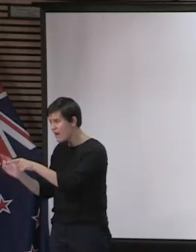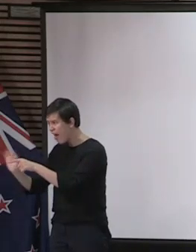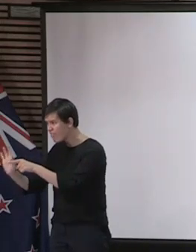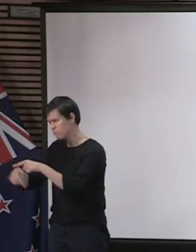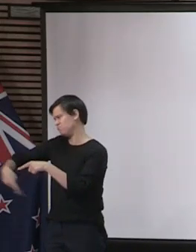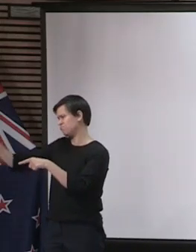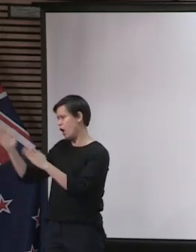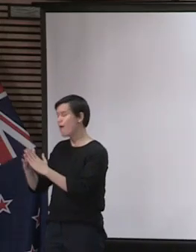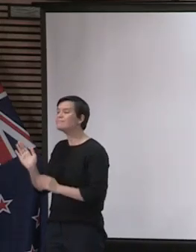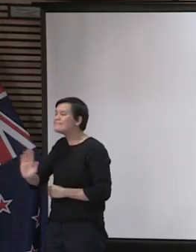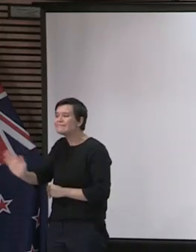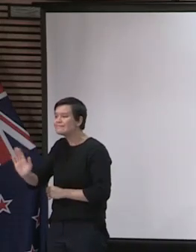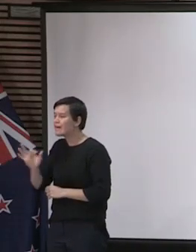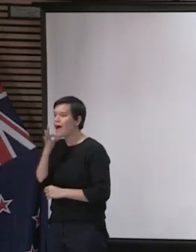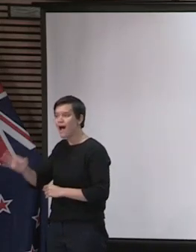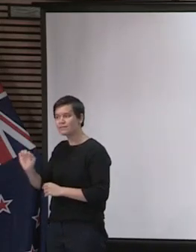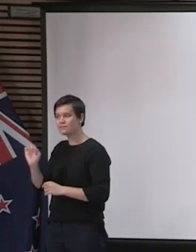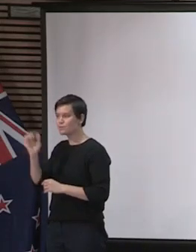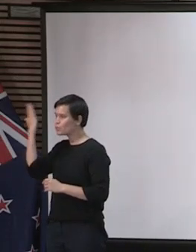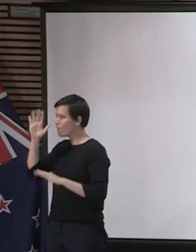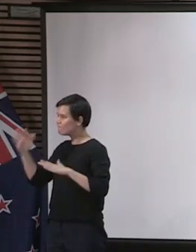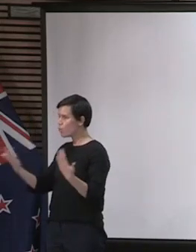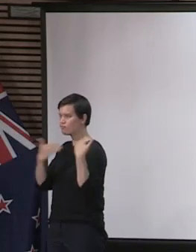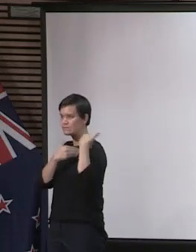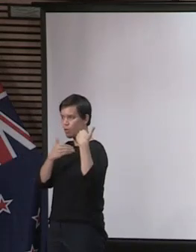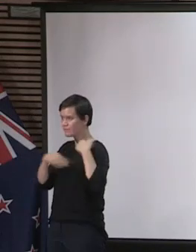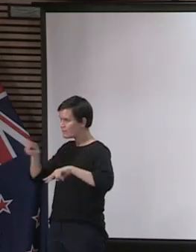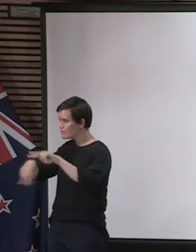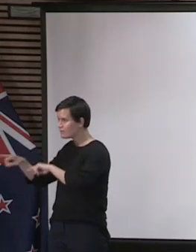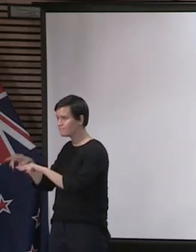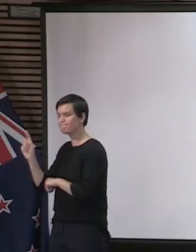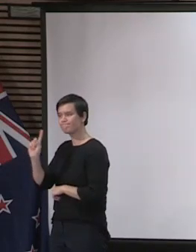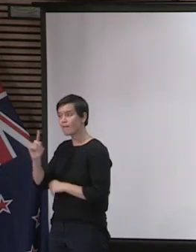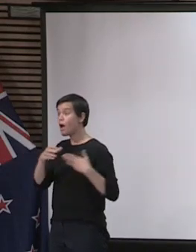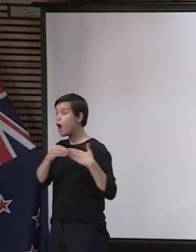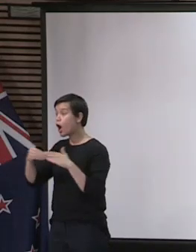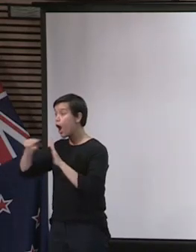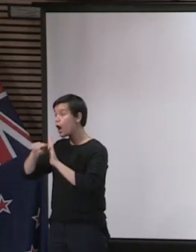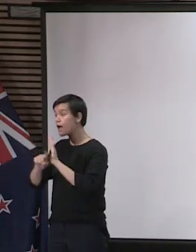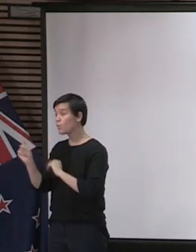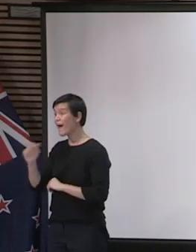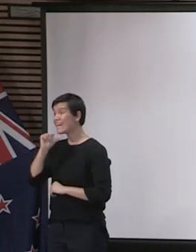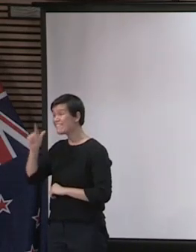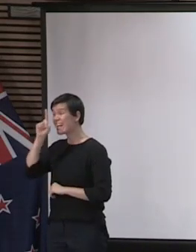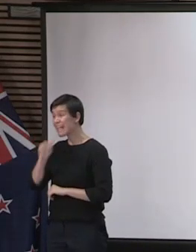needs of the families and their parent communities, so we are not asking them to do that, but we are asking